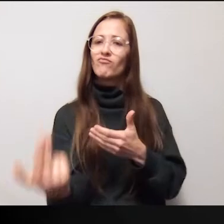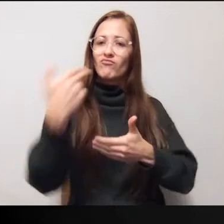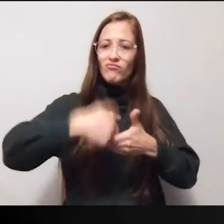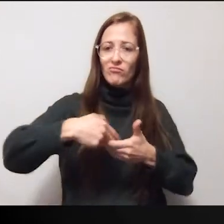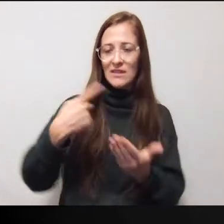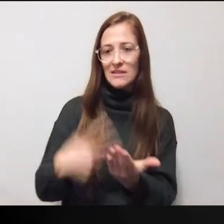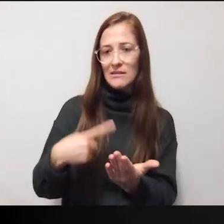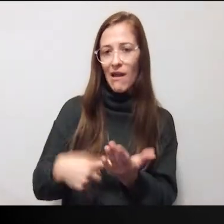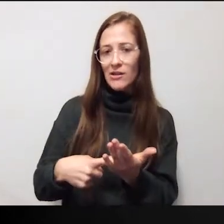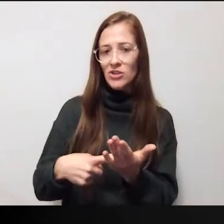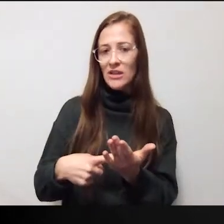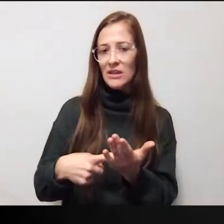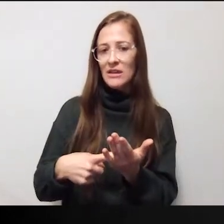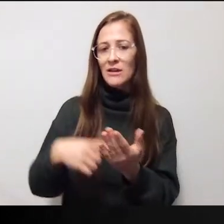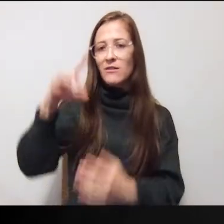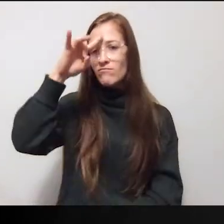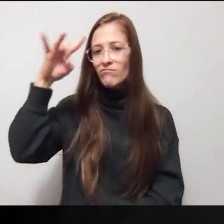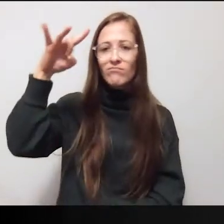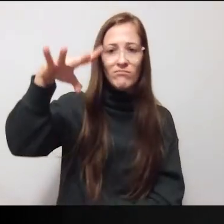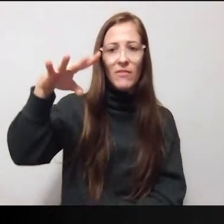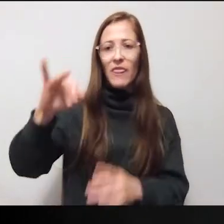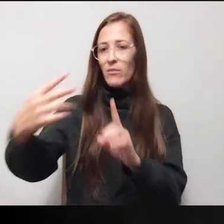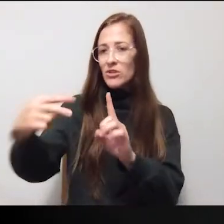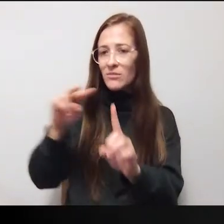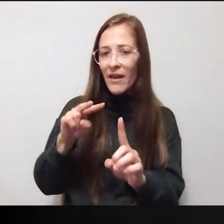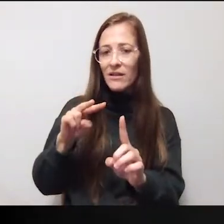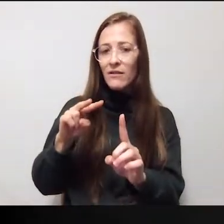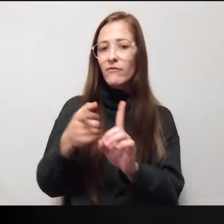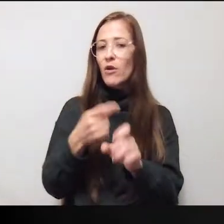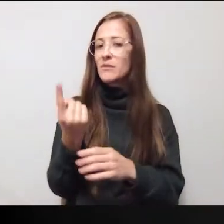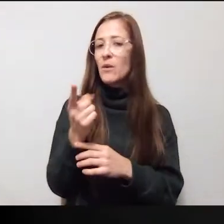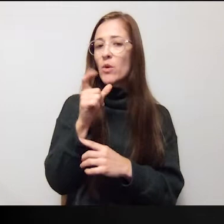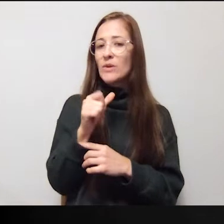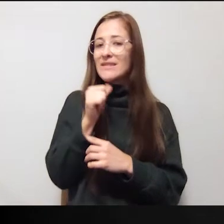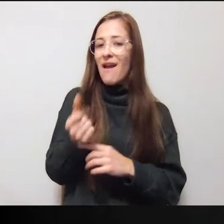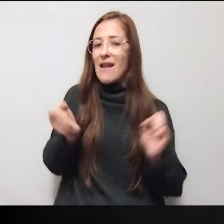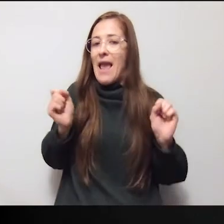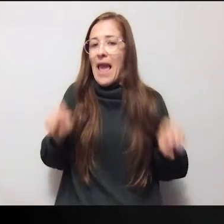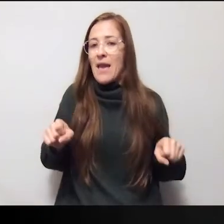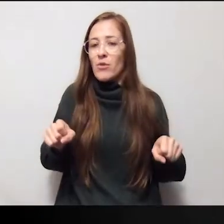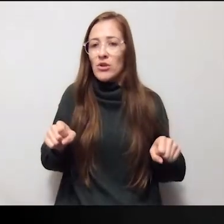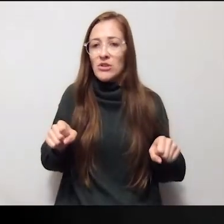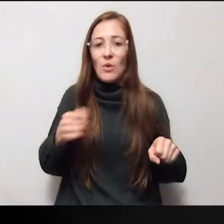to talk about the perspective from someone who is not able to either have transportation